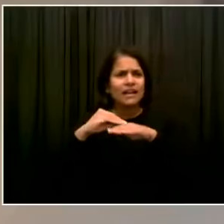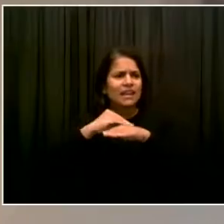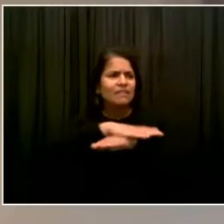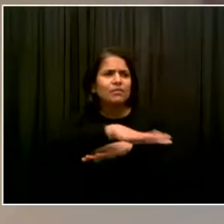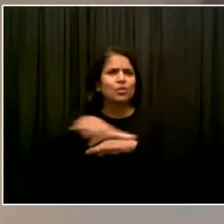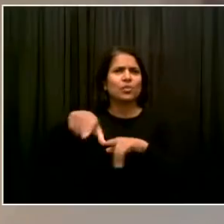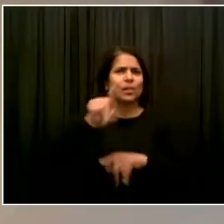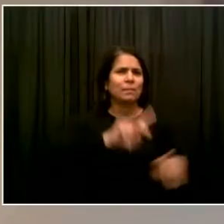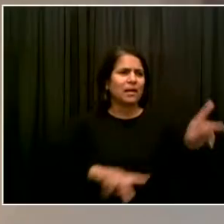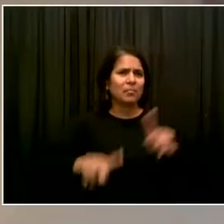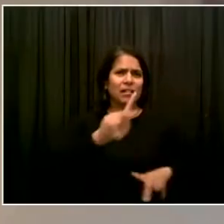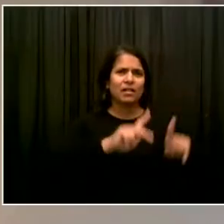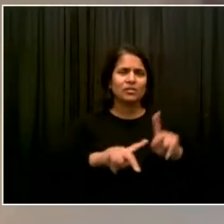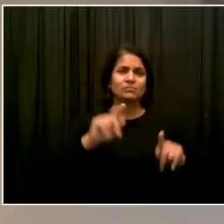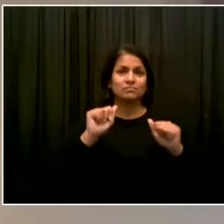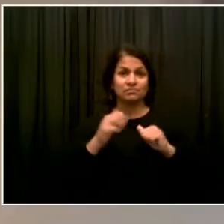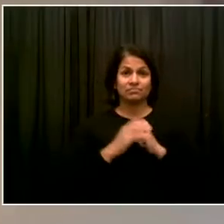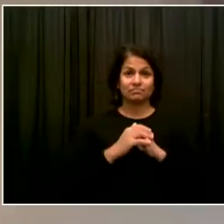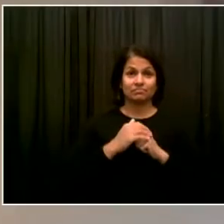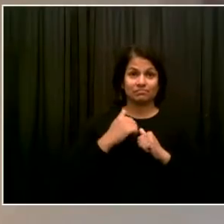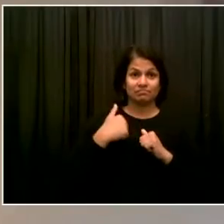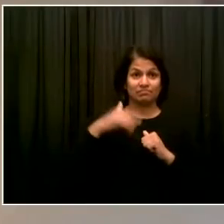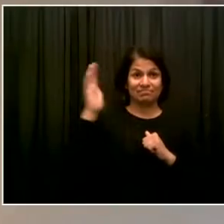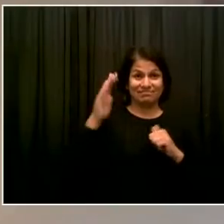AND HAS INFLUENCE THE CHANCE FOR MANY LIVES OVER THE